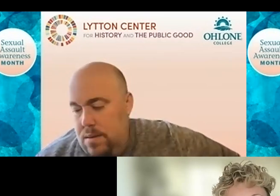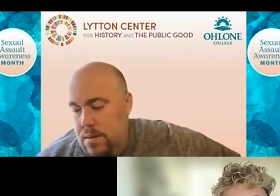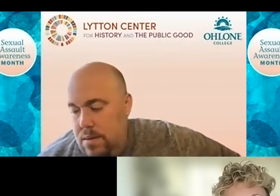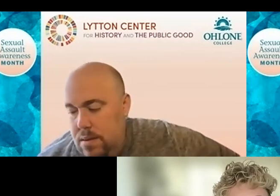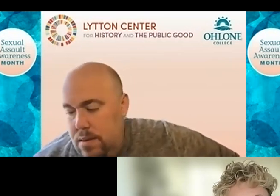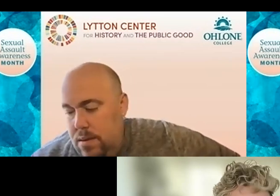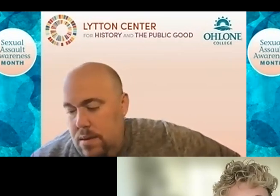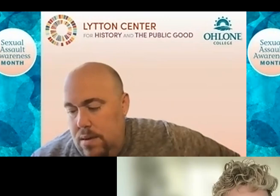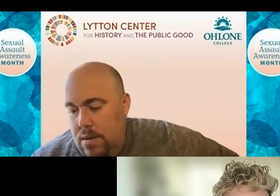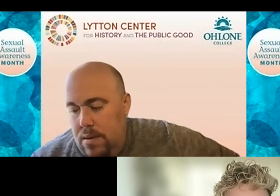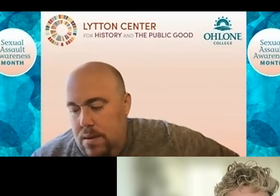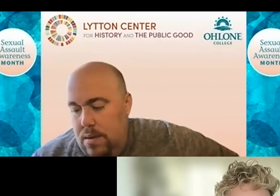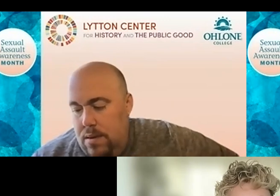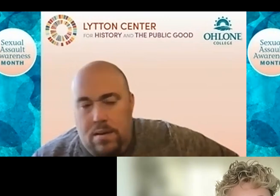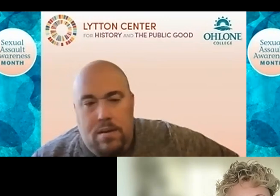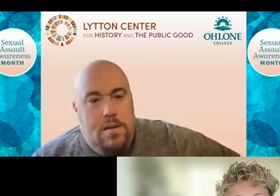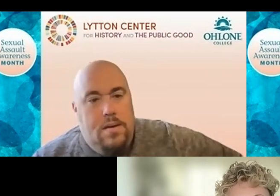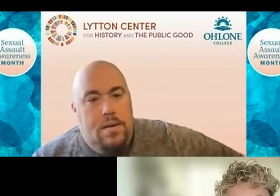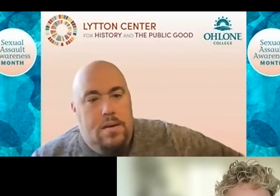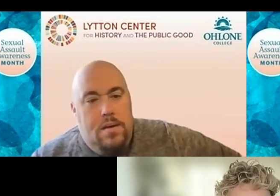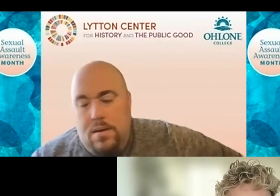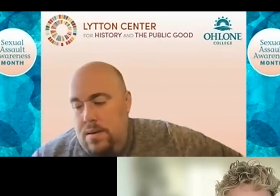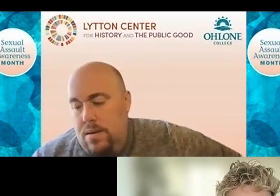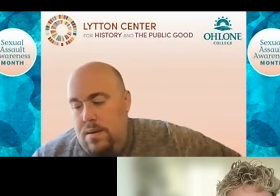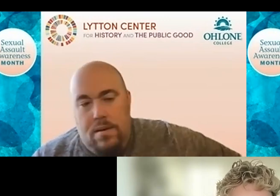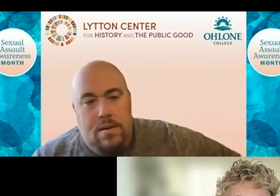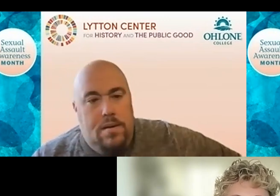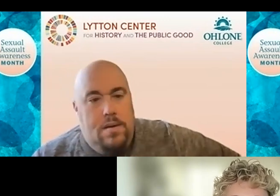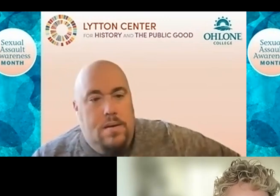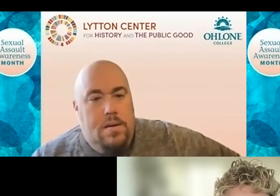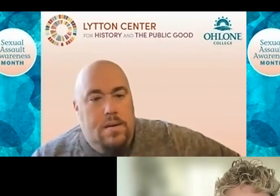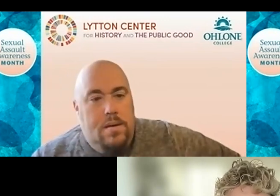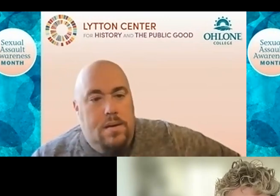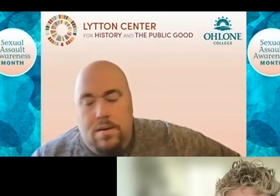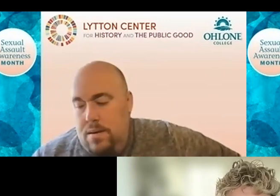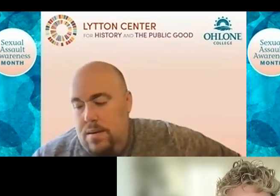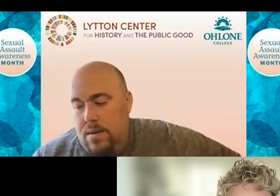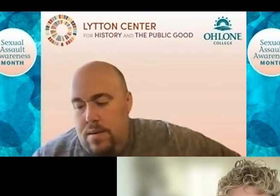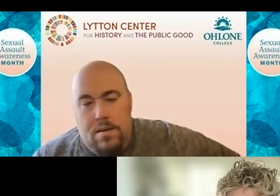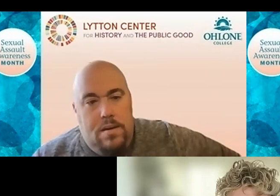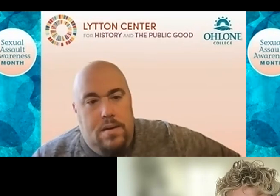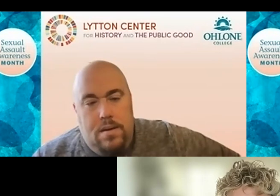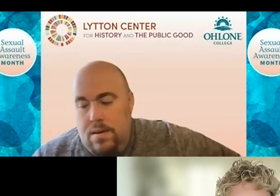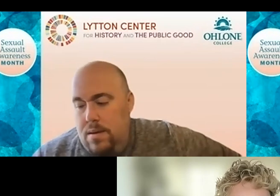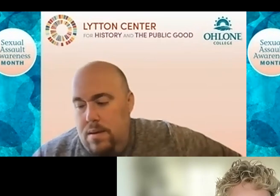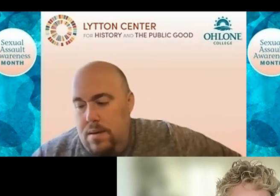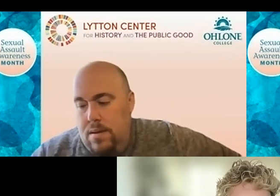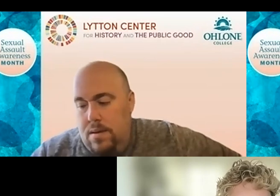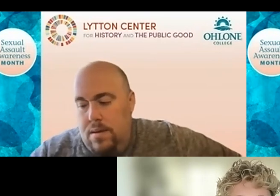but we're just asking sort of bigger picture, I think it requires pulling all the way back to the local level, and thinking about,